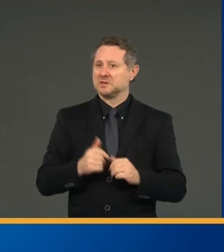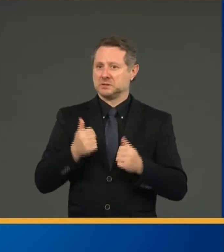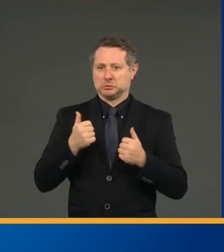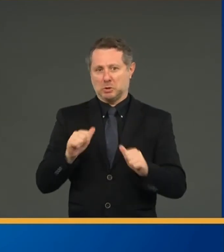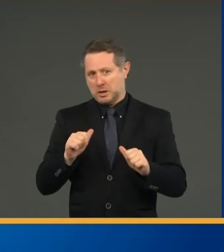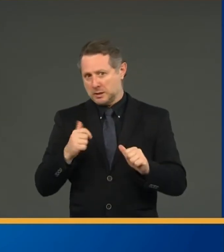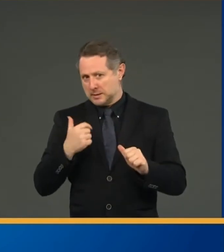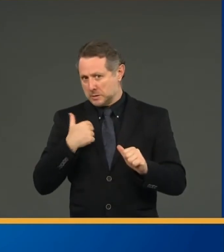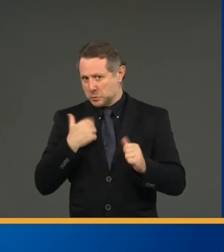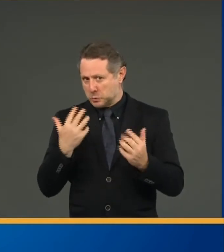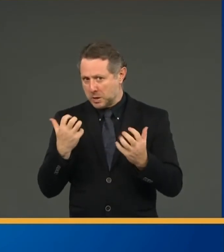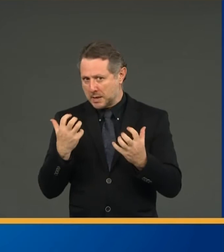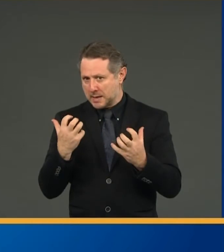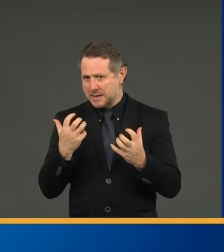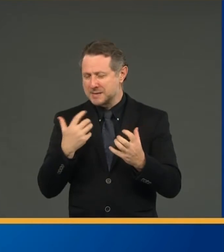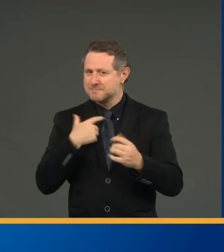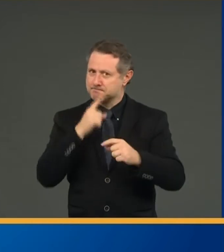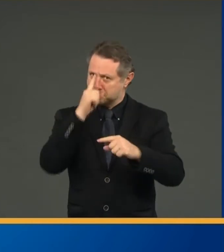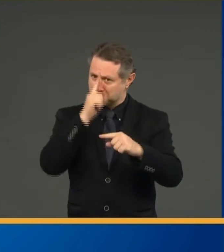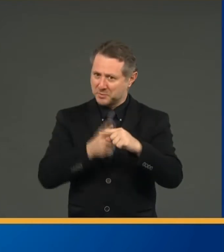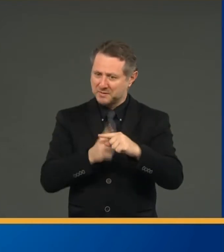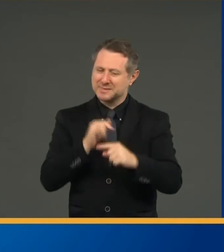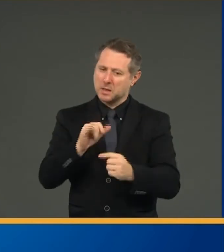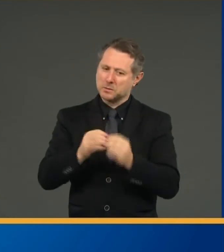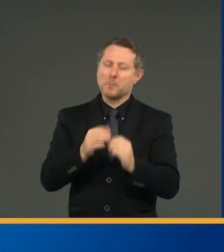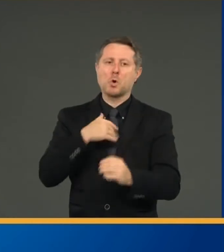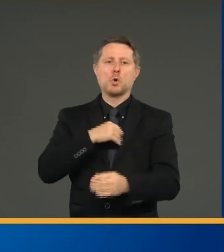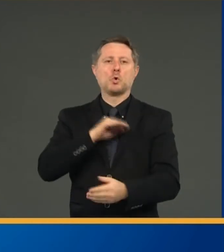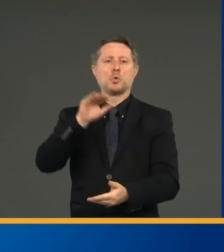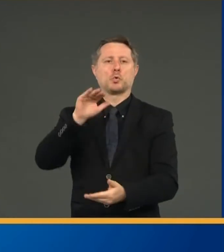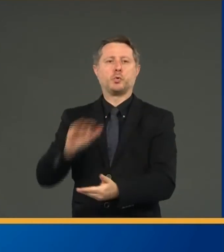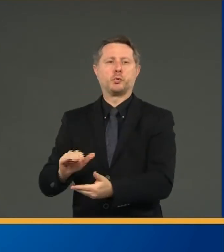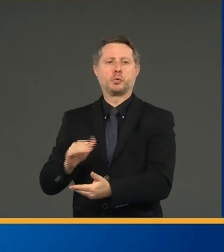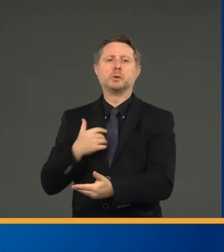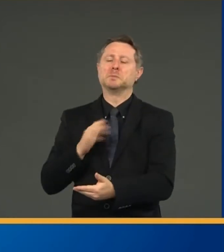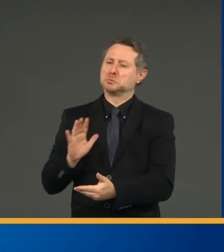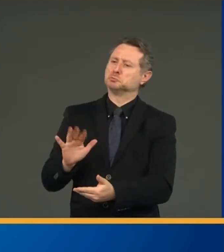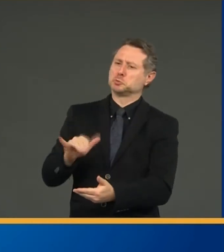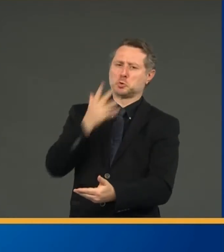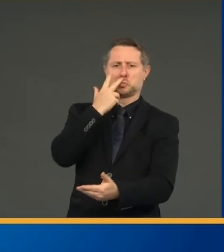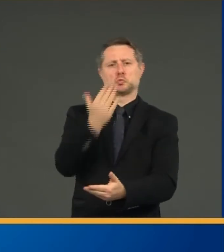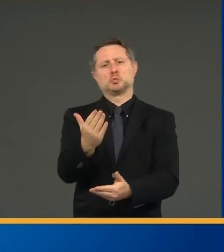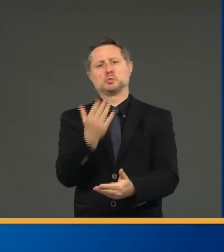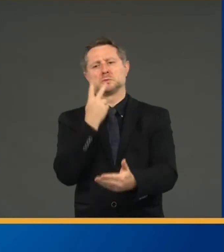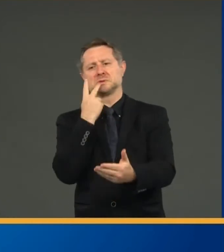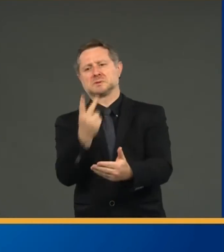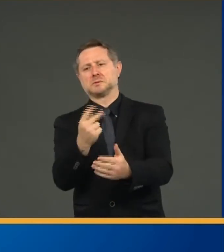BUT IT IS DOWN. AND IN THIS WORLD WHERE WE'RE LOOKING FOR GOOD NEWS ON A DAILY BASIS, THAT'S GOOD NEWS.